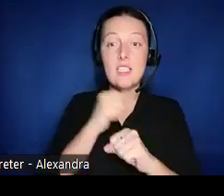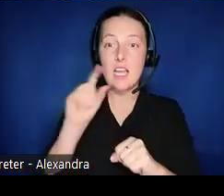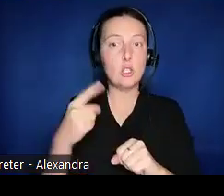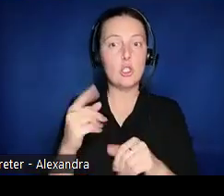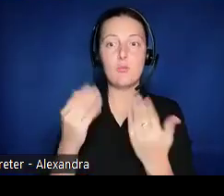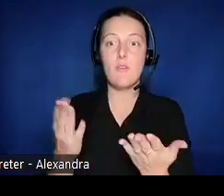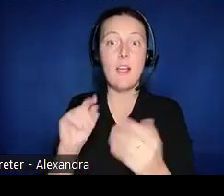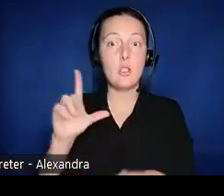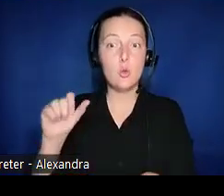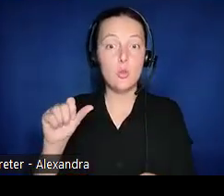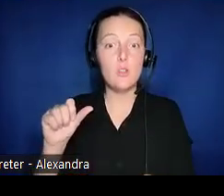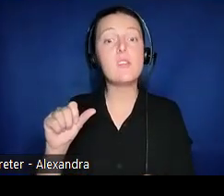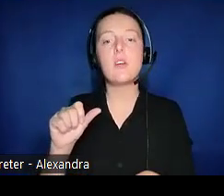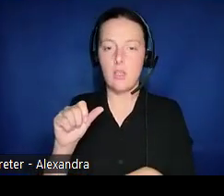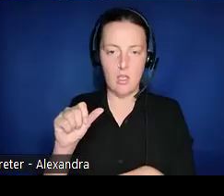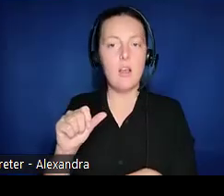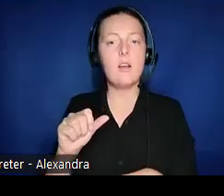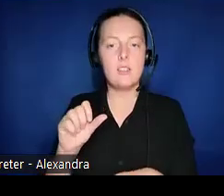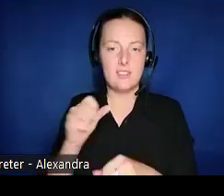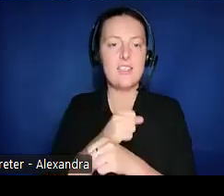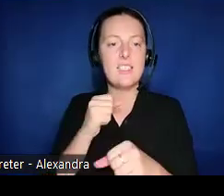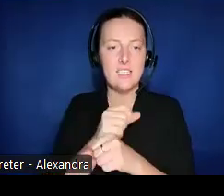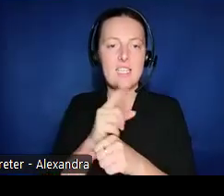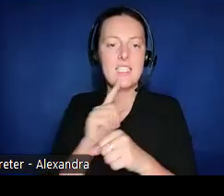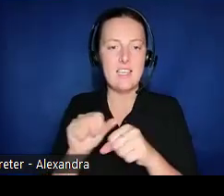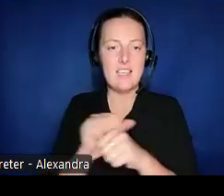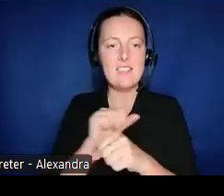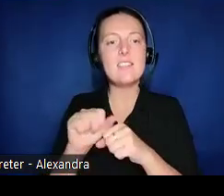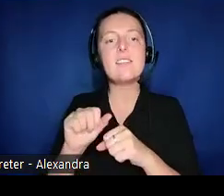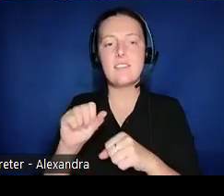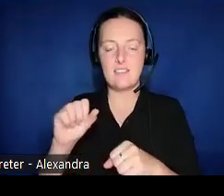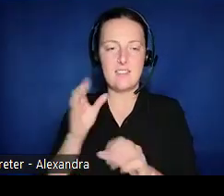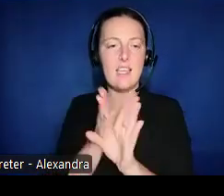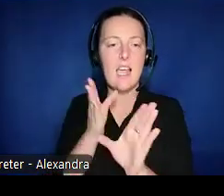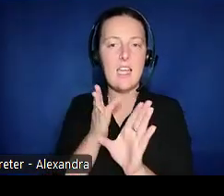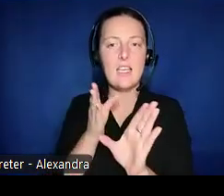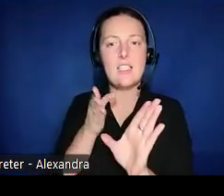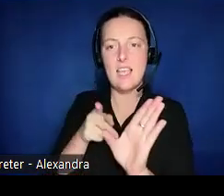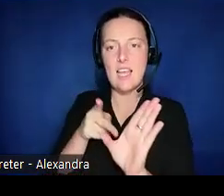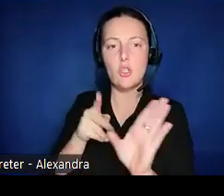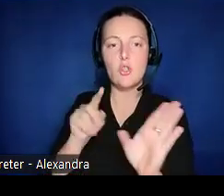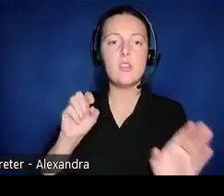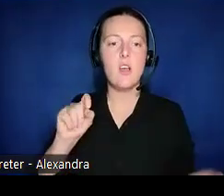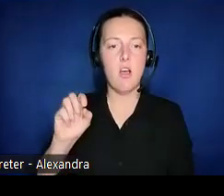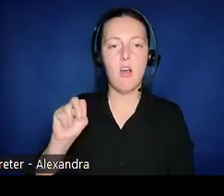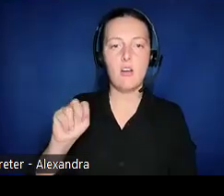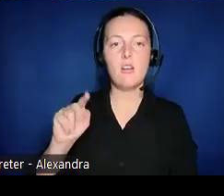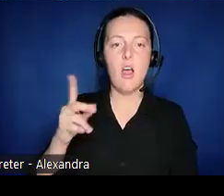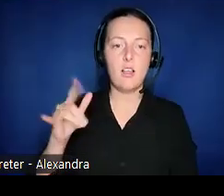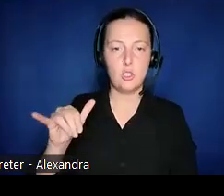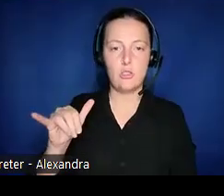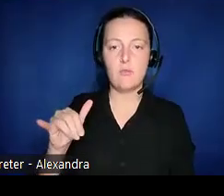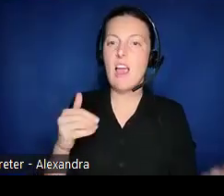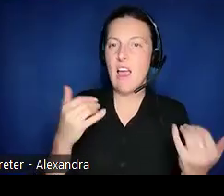psychiatry's ontology at least right now maybe not forever but at least it has been so far.